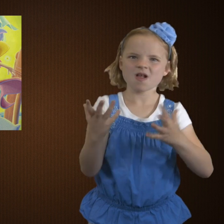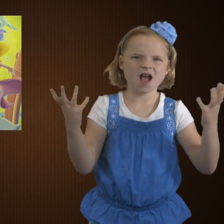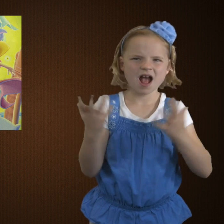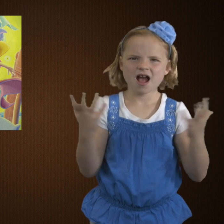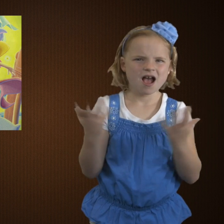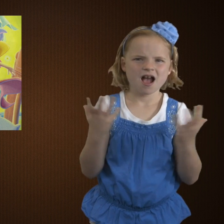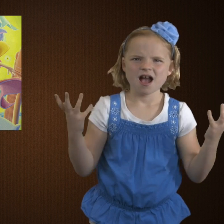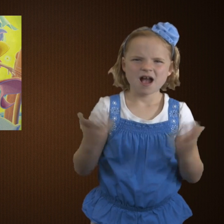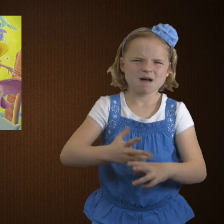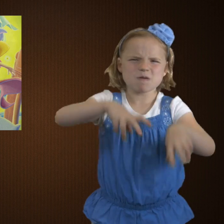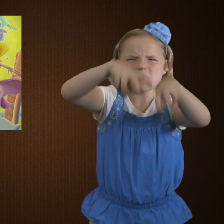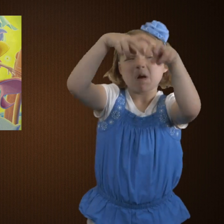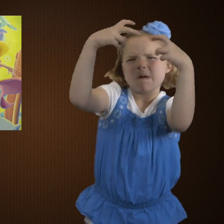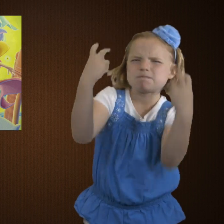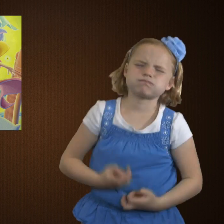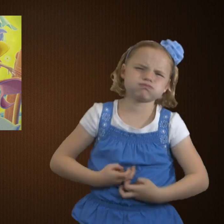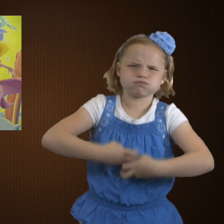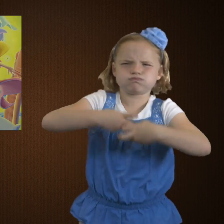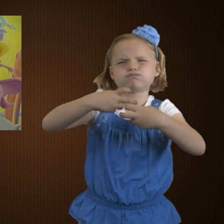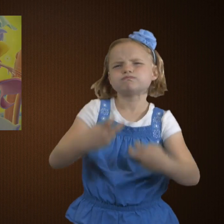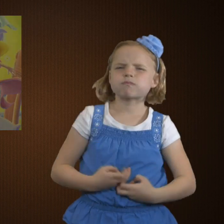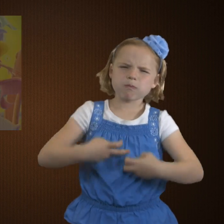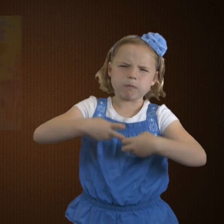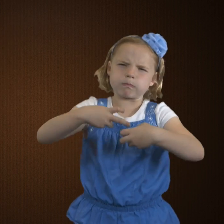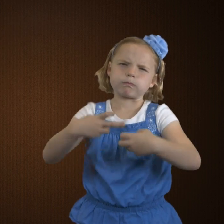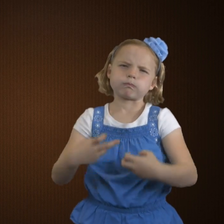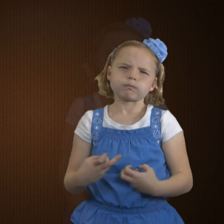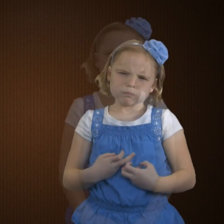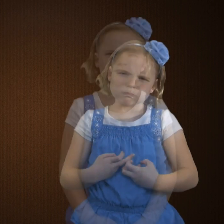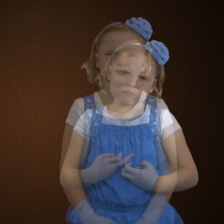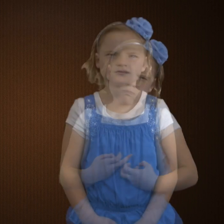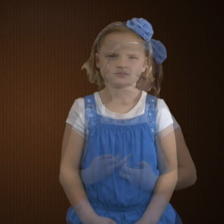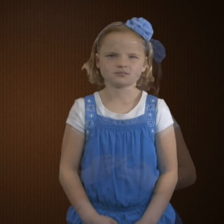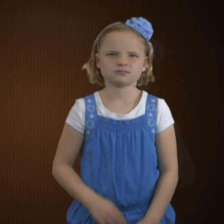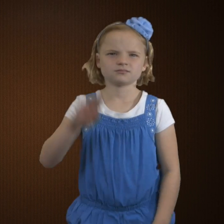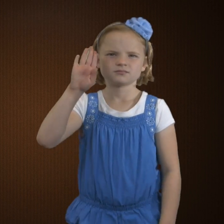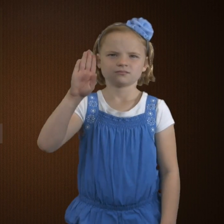What does thump mean? It means to fall and land on something.